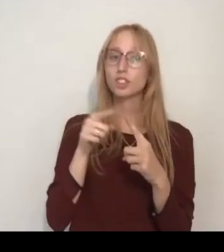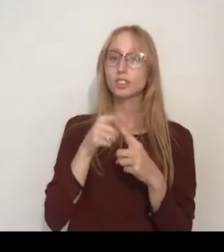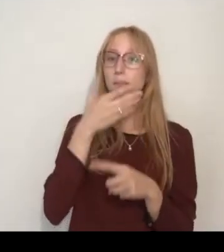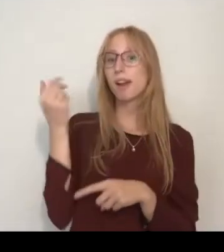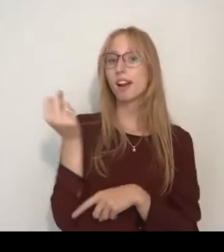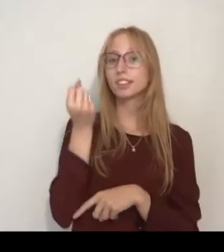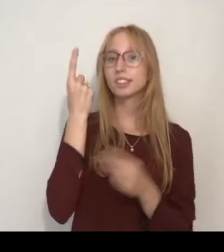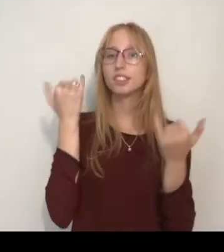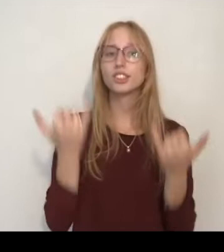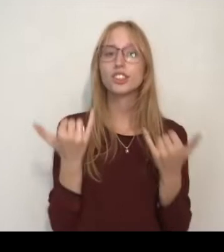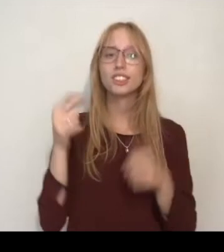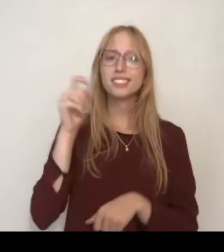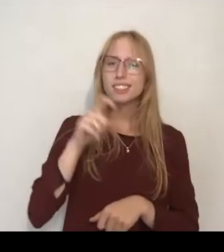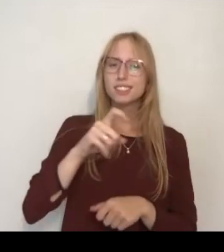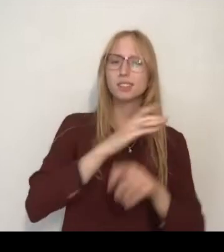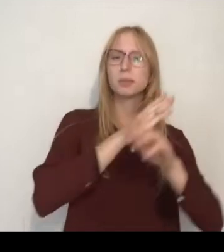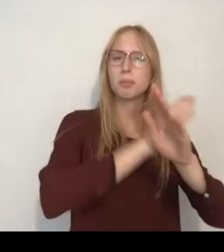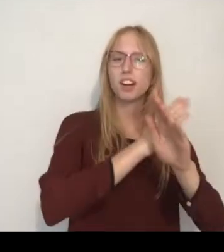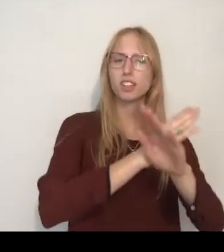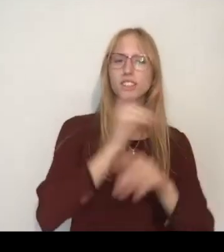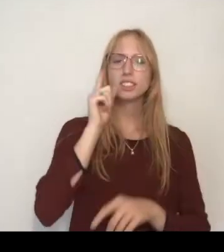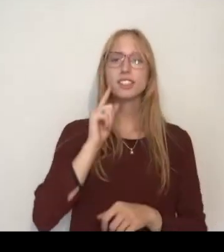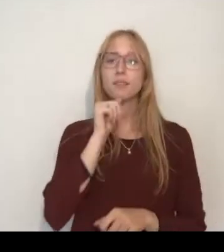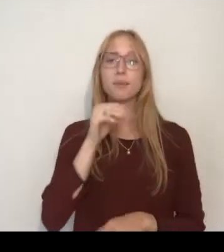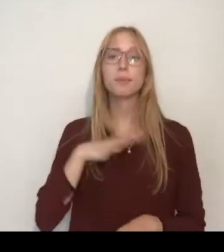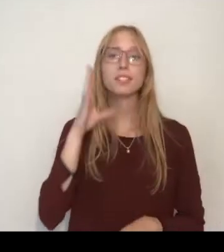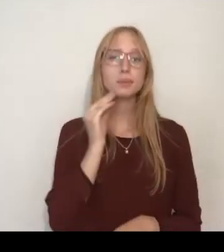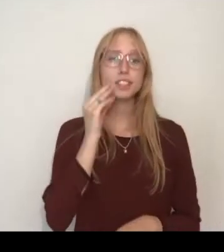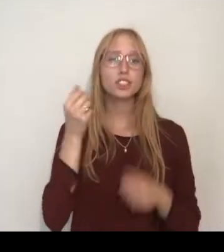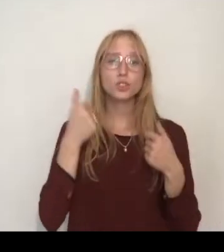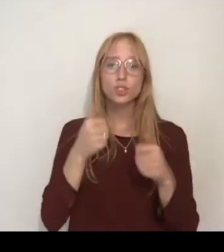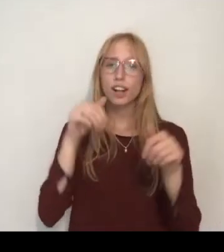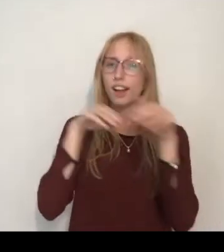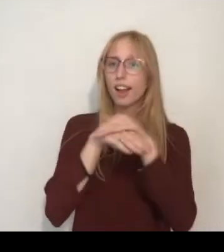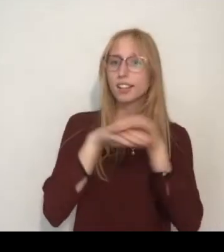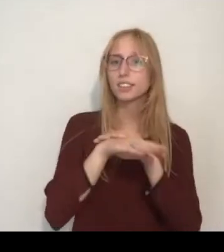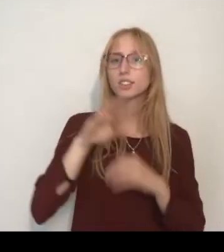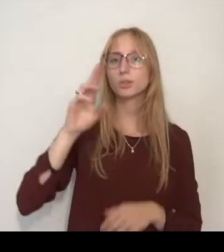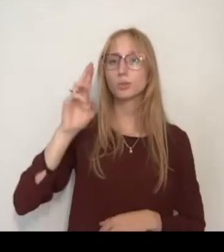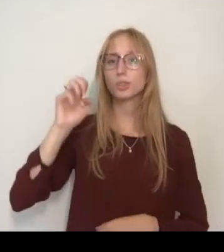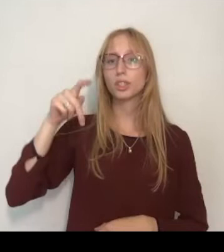We have two aims for the study. Better understand current needs and barriers of